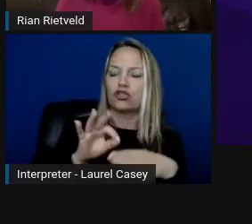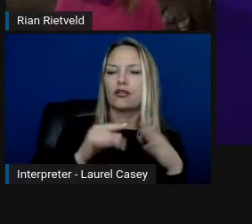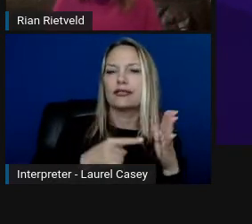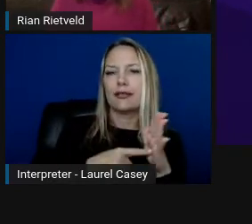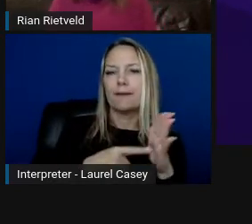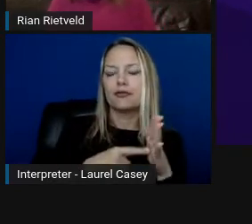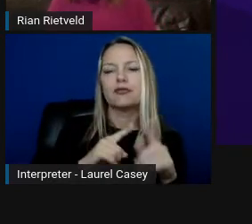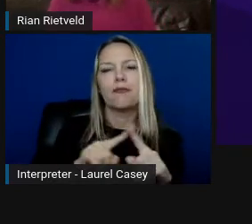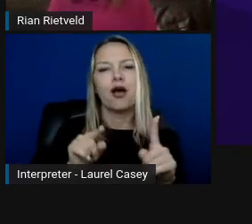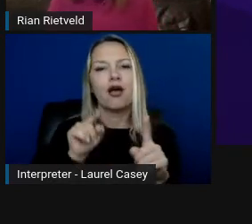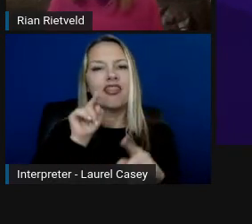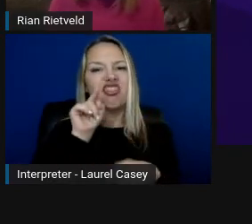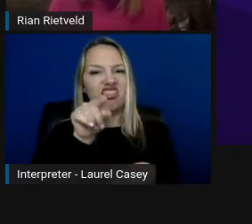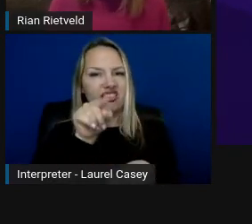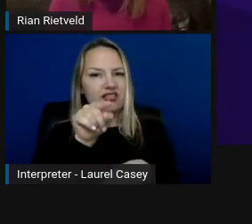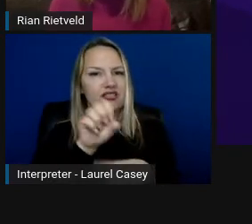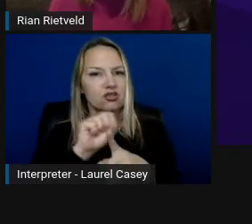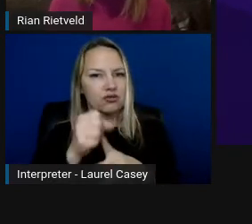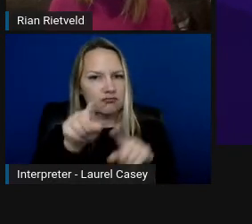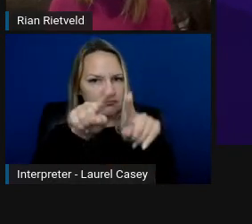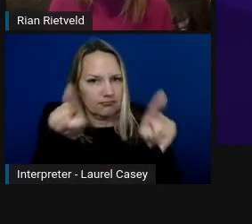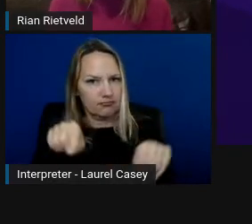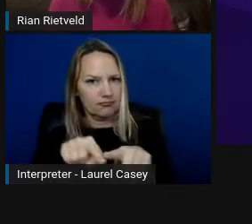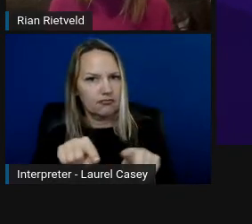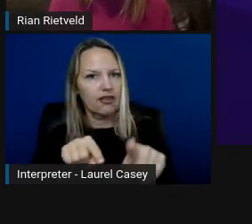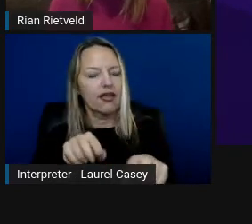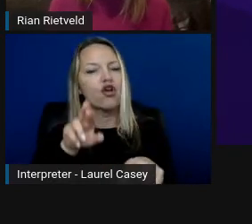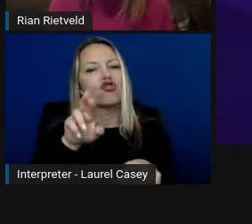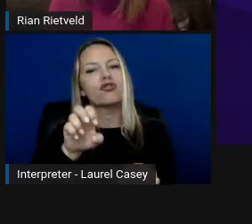In this particular example, they have restyled the checkbox,